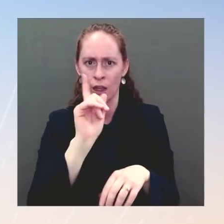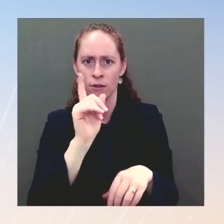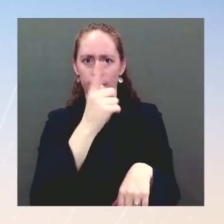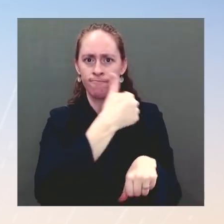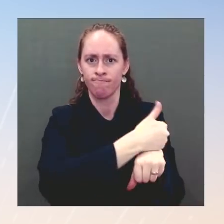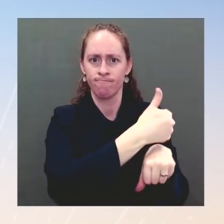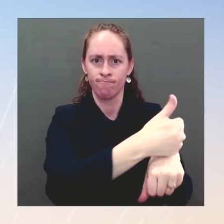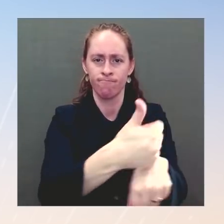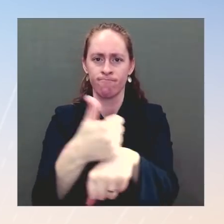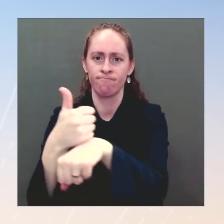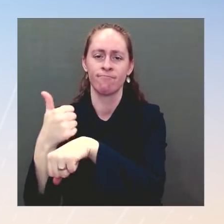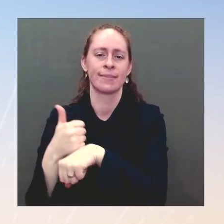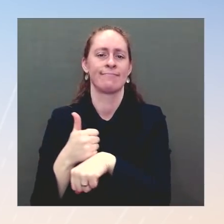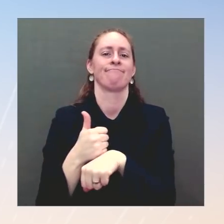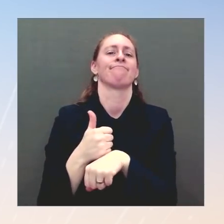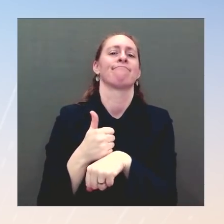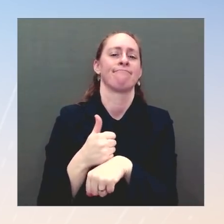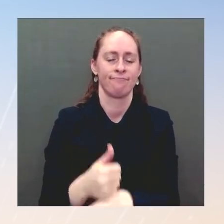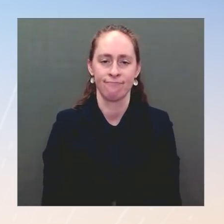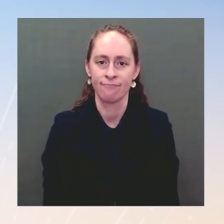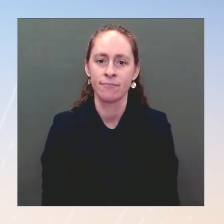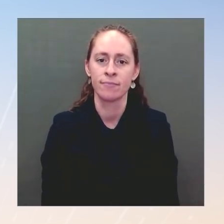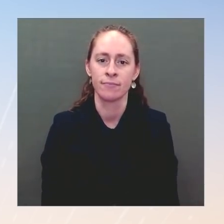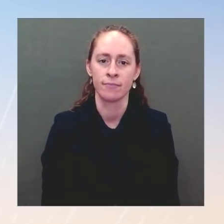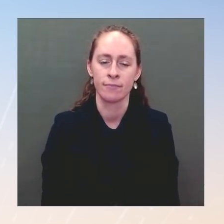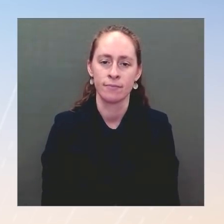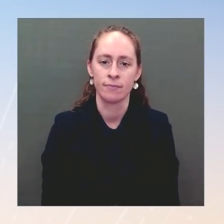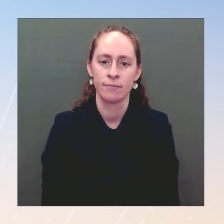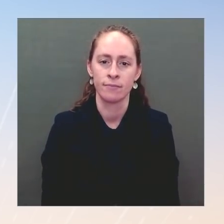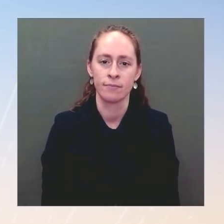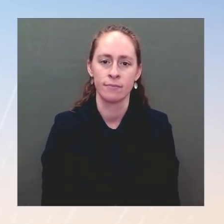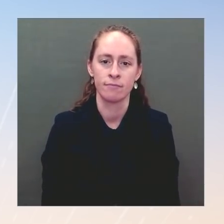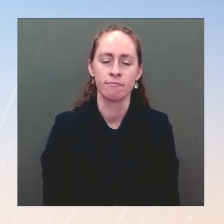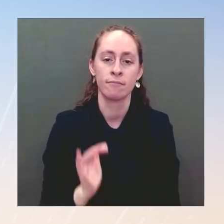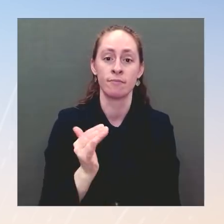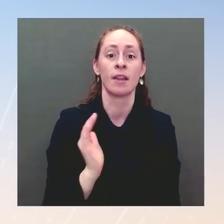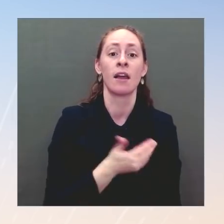was on TV conveying that that morning as well. The Press: All right. And just lastly on this: